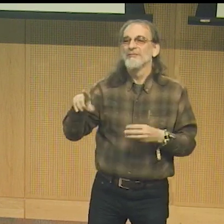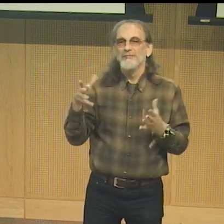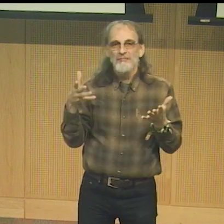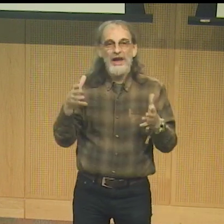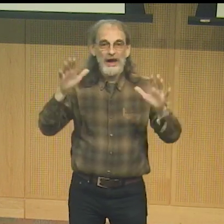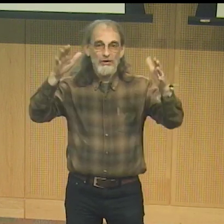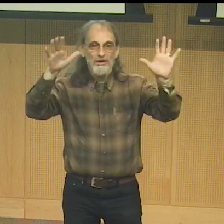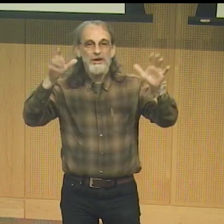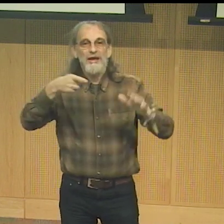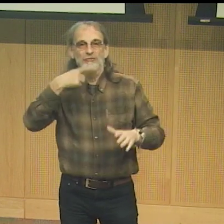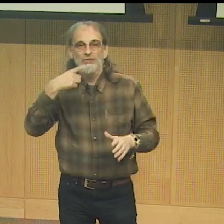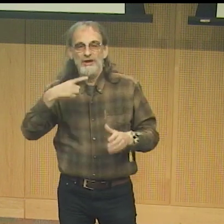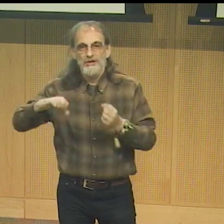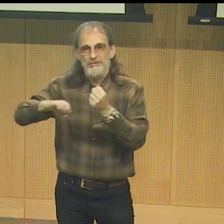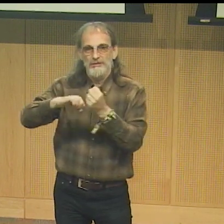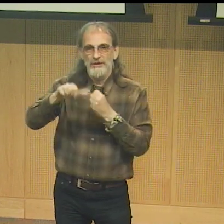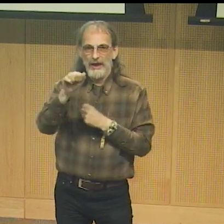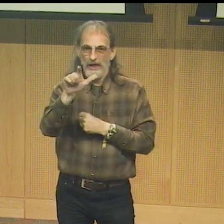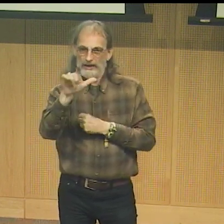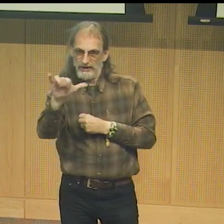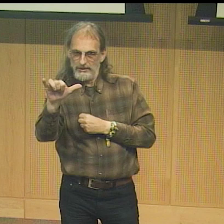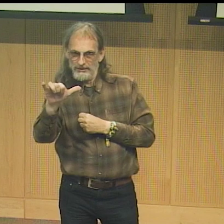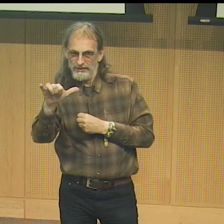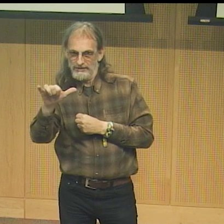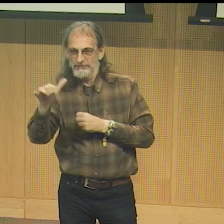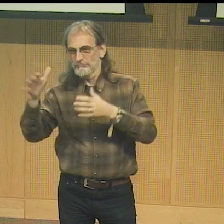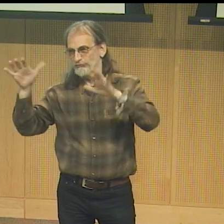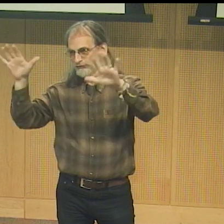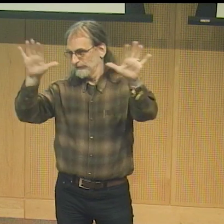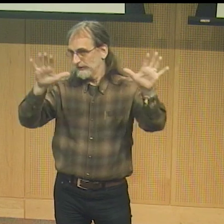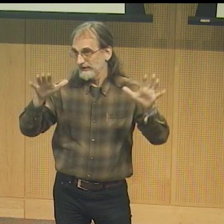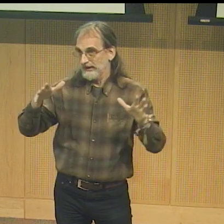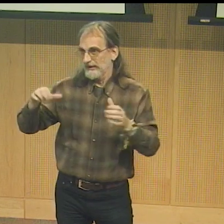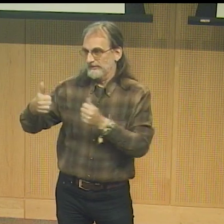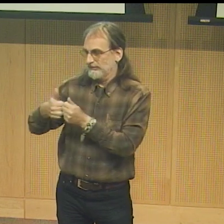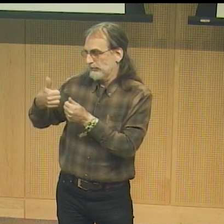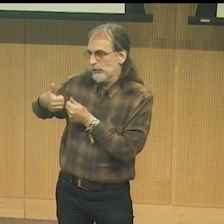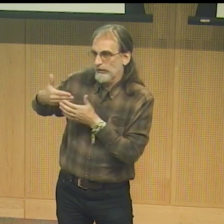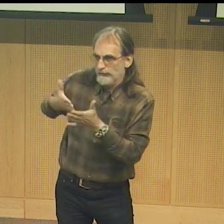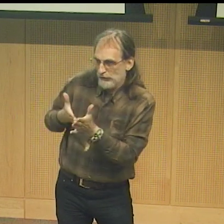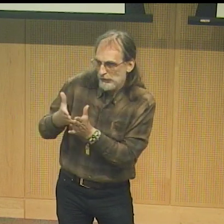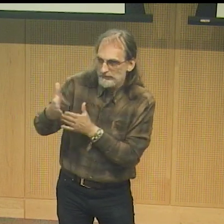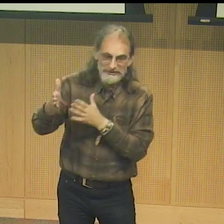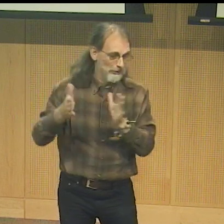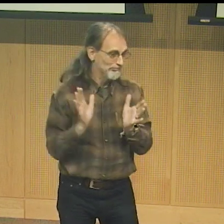for those of us who have come before and continuing the fight. We need to thank and be grateful for the allies who